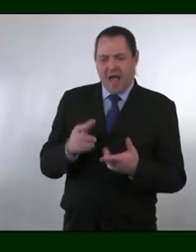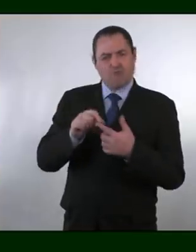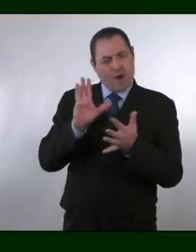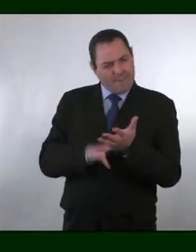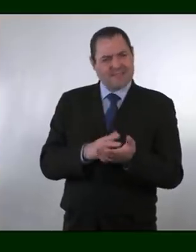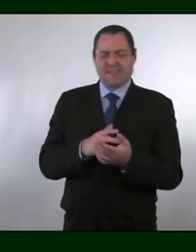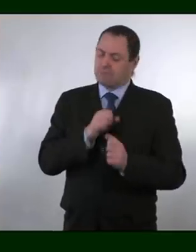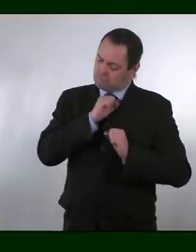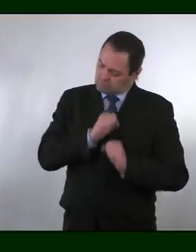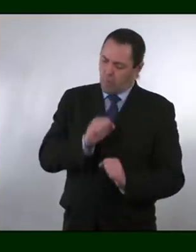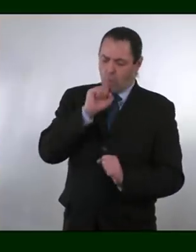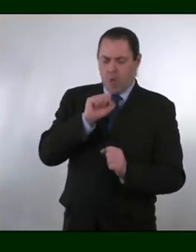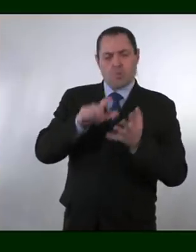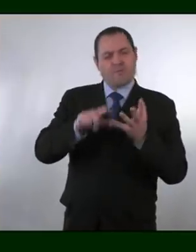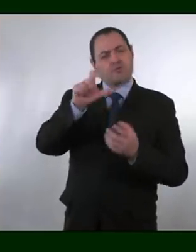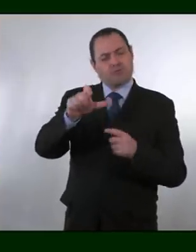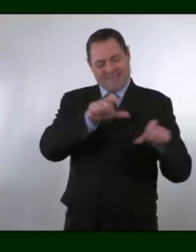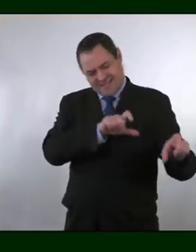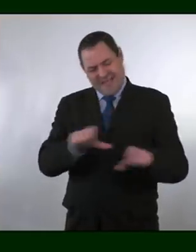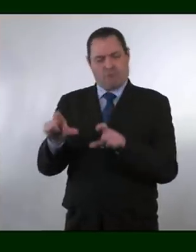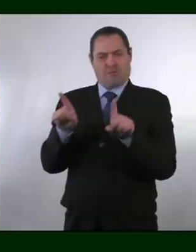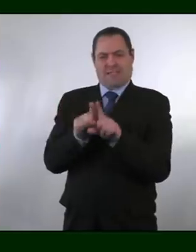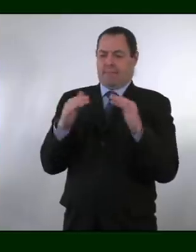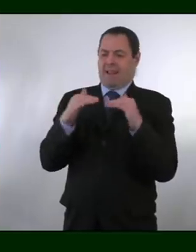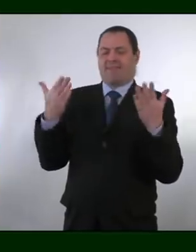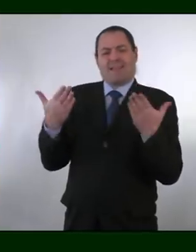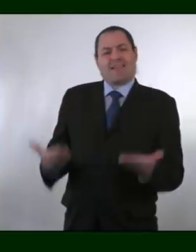universal credit at least at the current rate? >>The Prime Minister